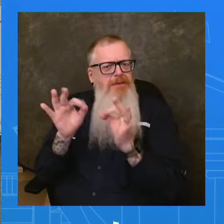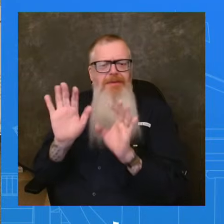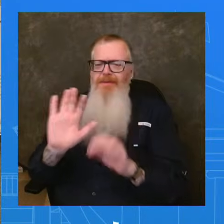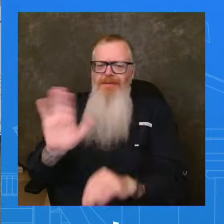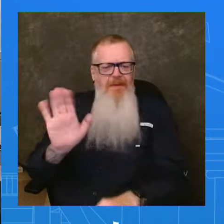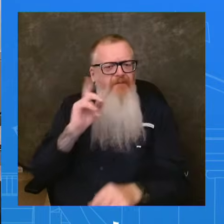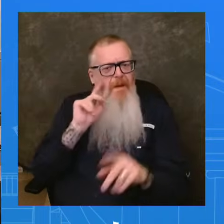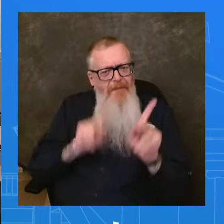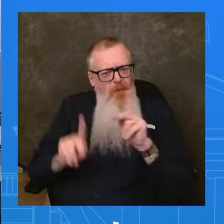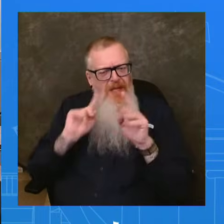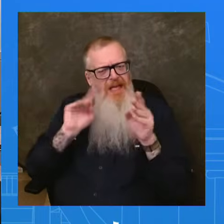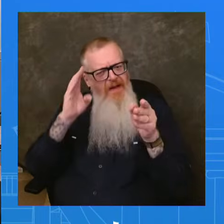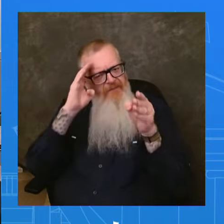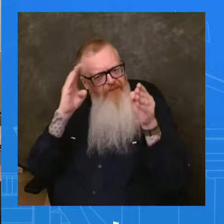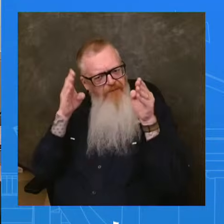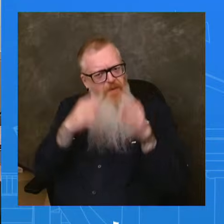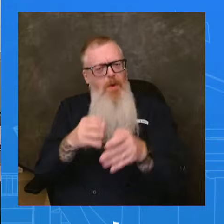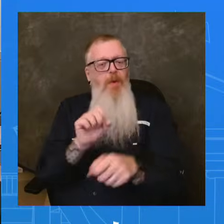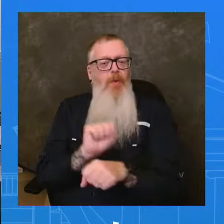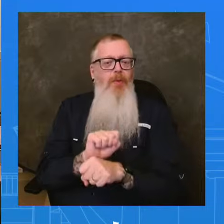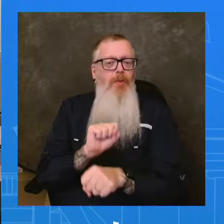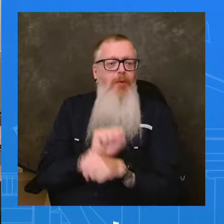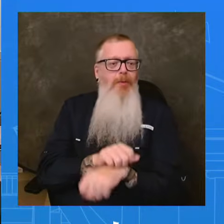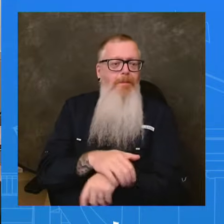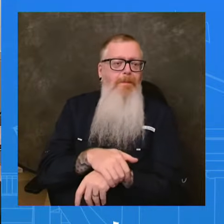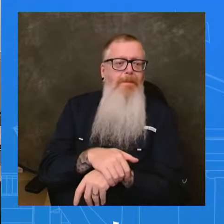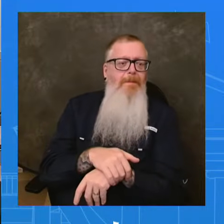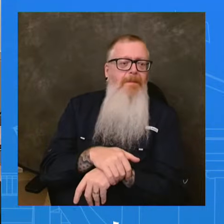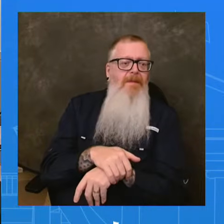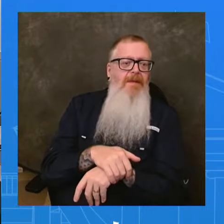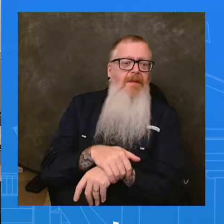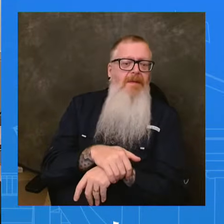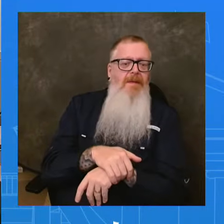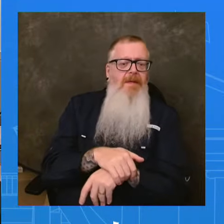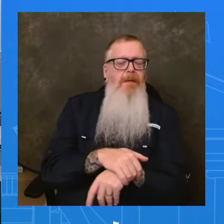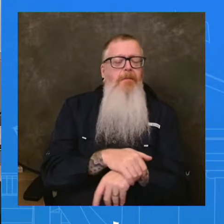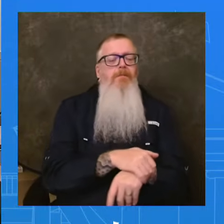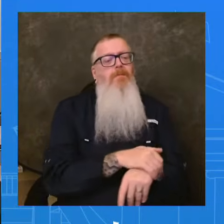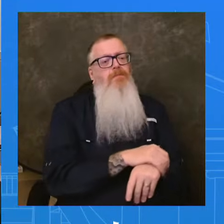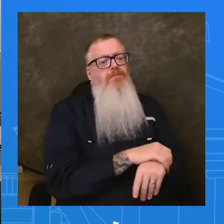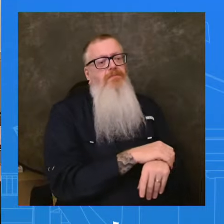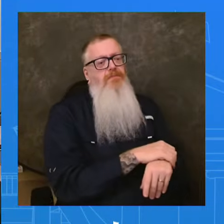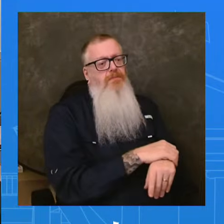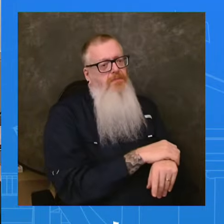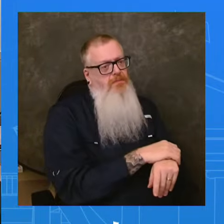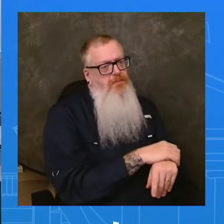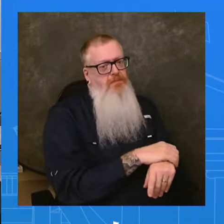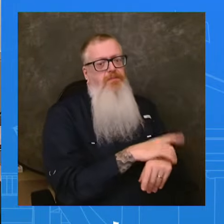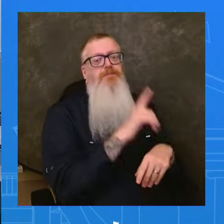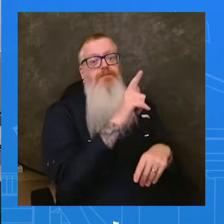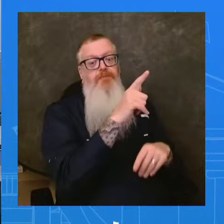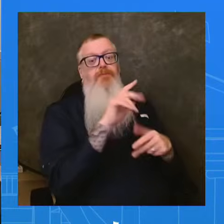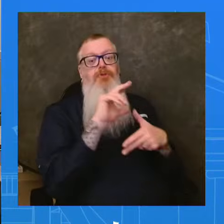The Press: Could you just describe the -- the storm is going to be making landfall at -- late at night on -- on the west coast.